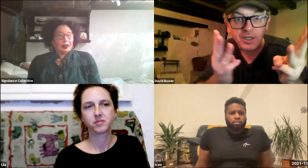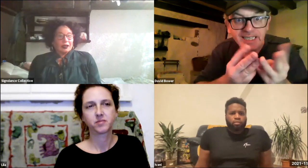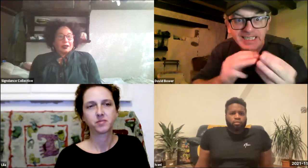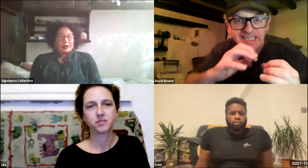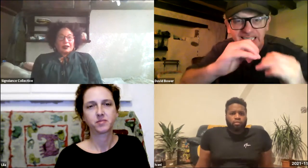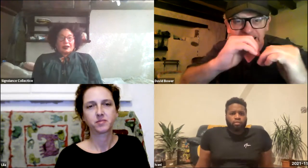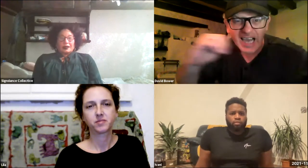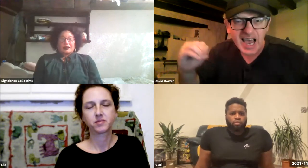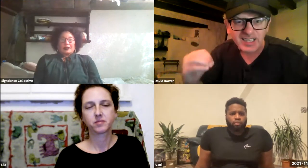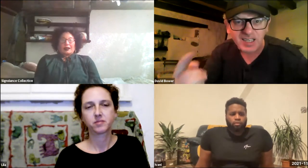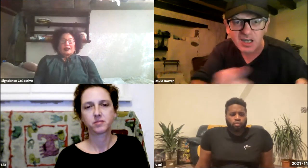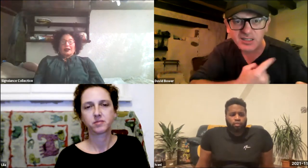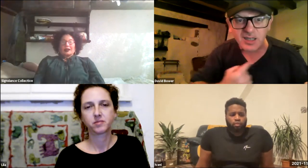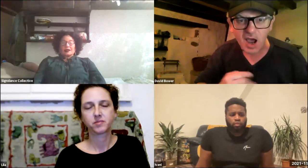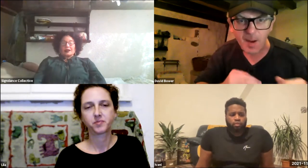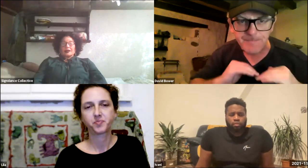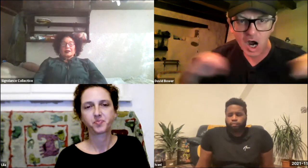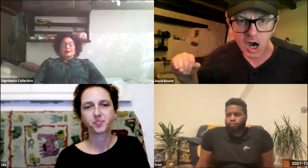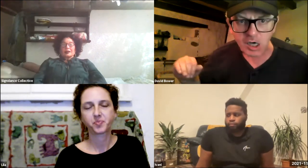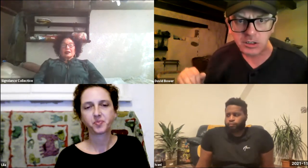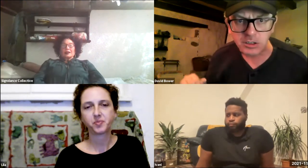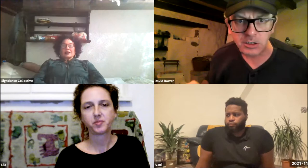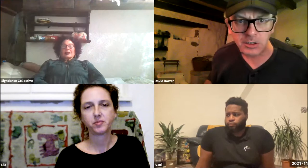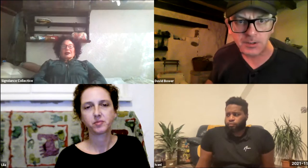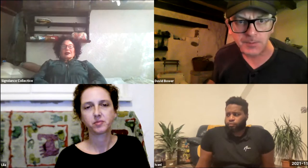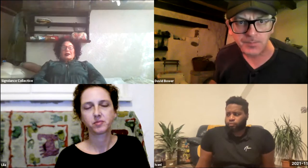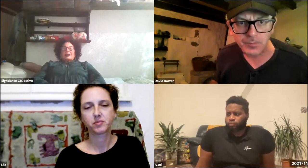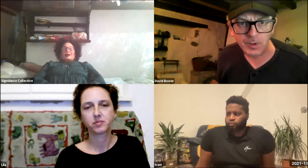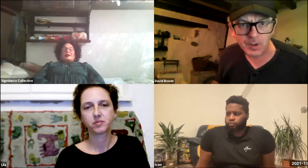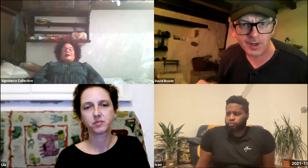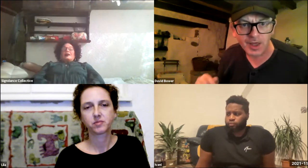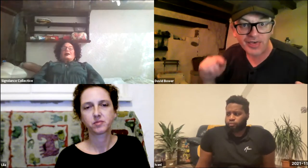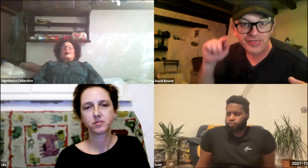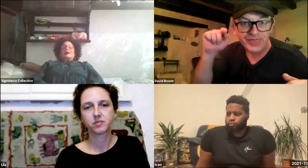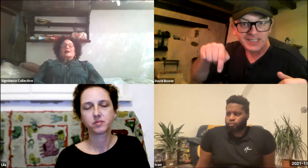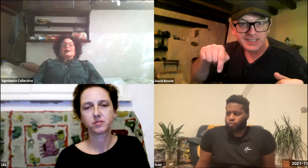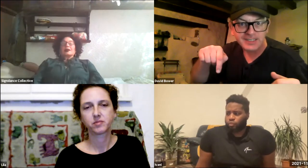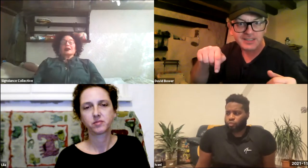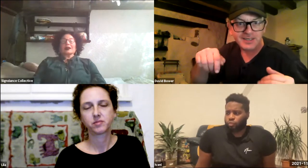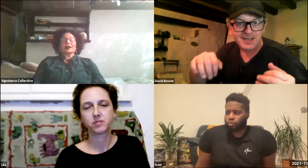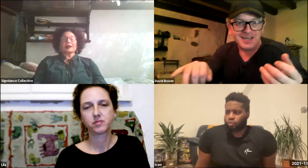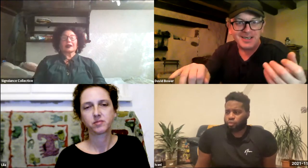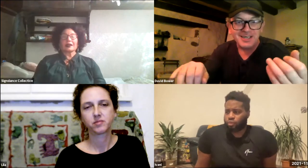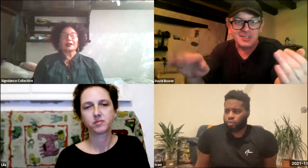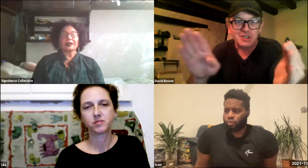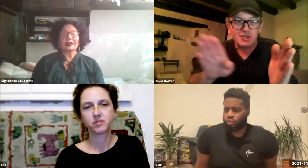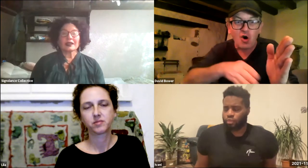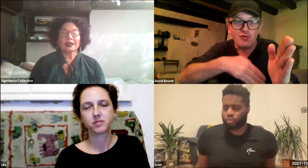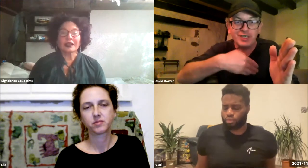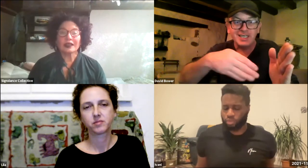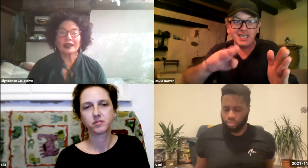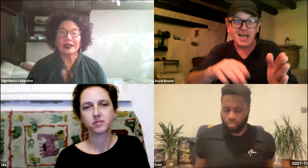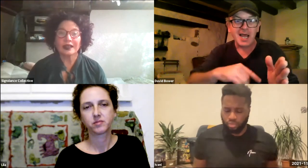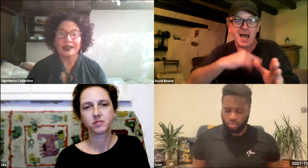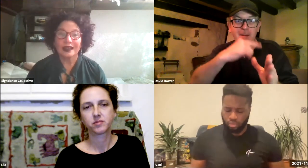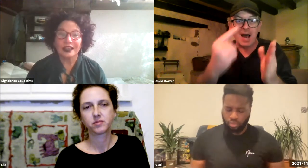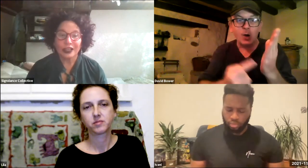Talk about how the serpents and